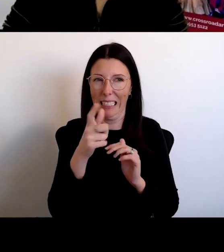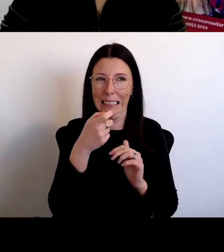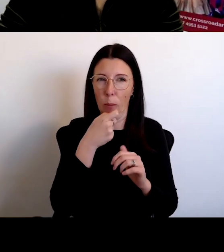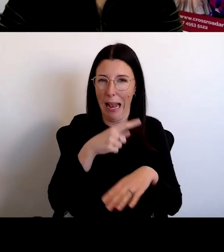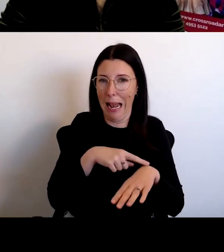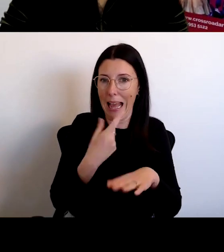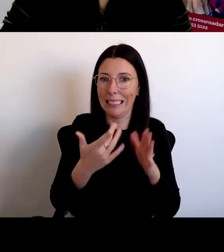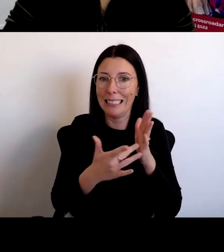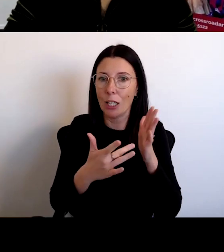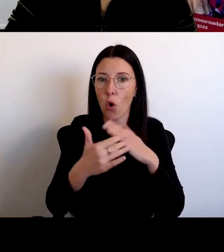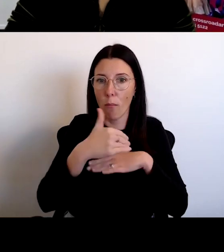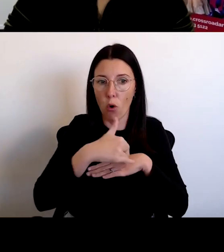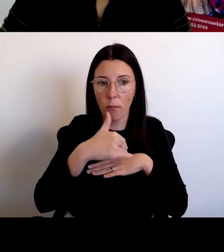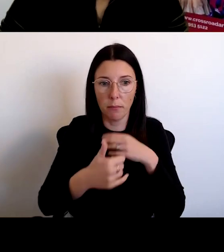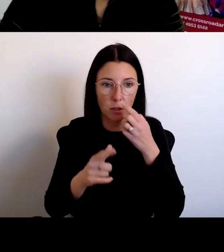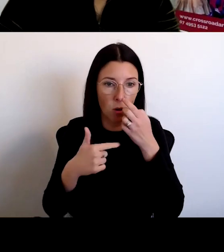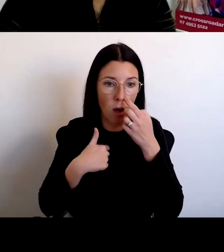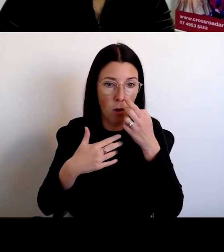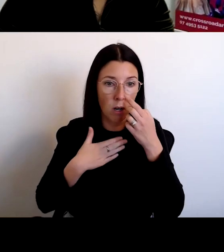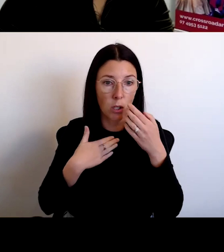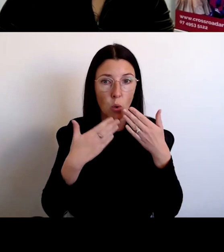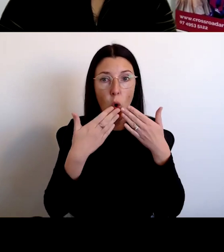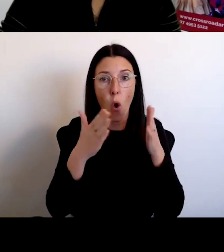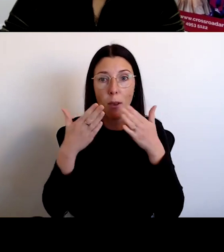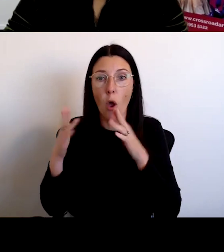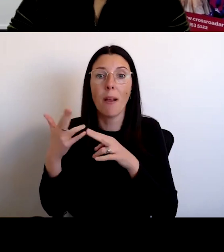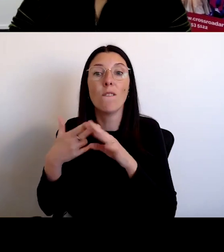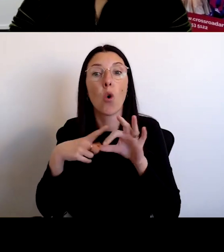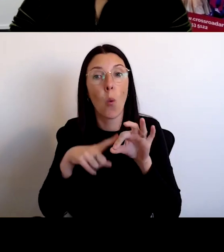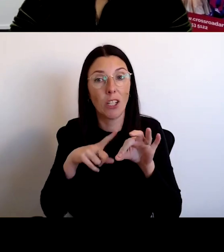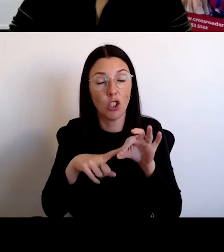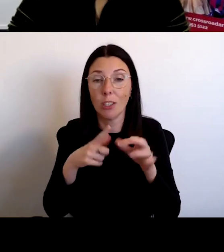So I would like to open up to the floor now for questions. If you do have questions,